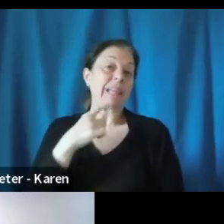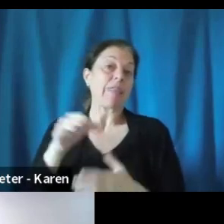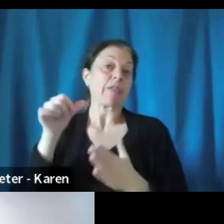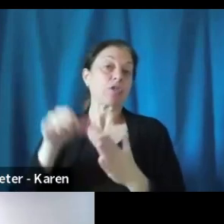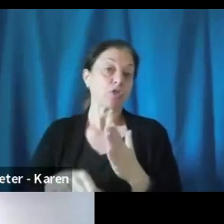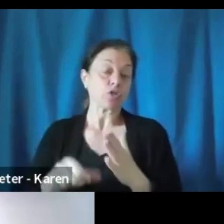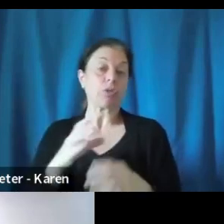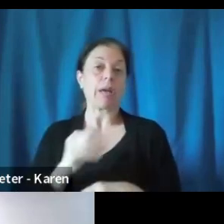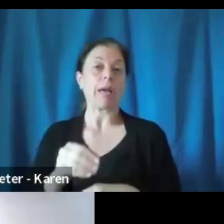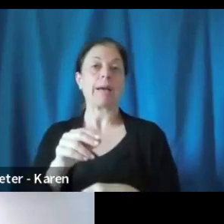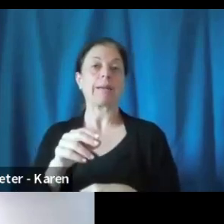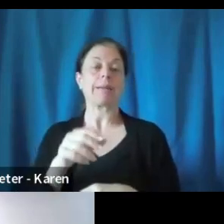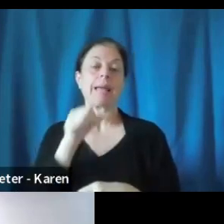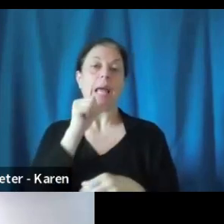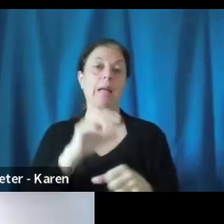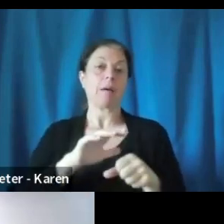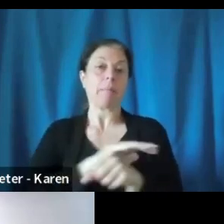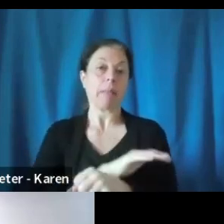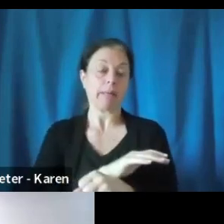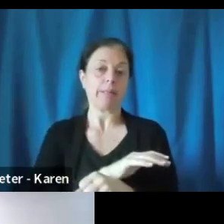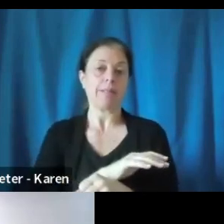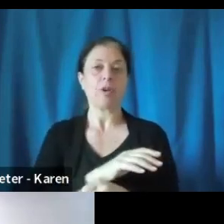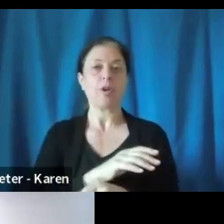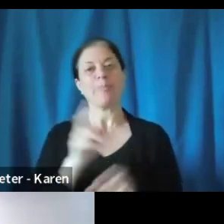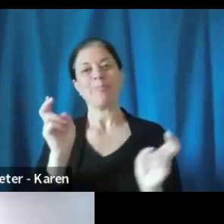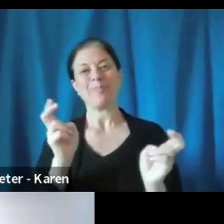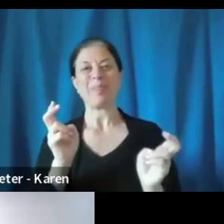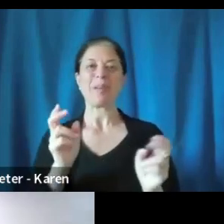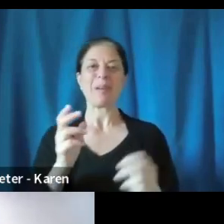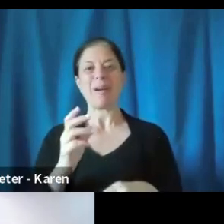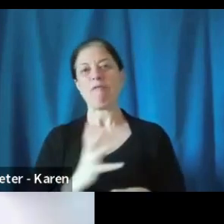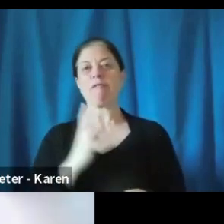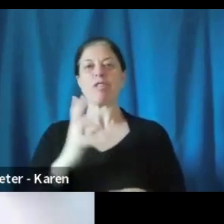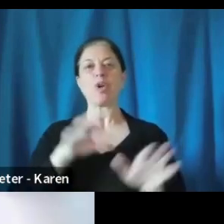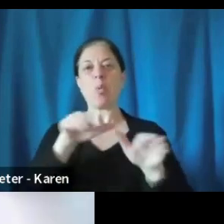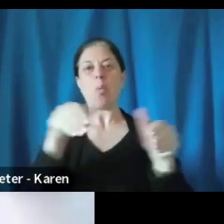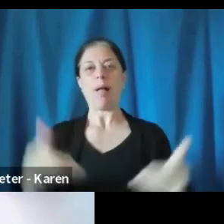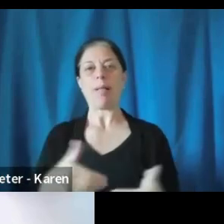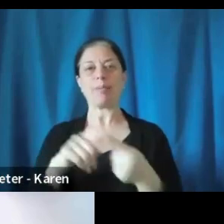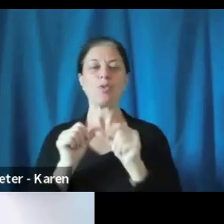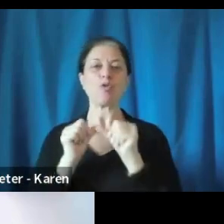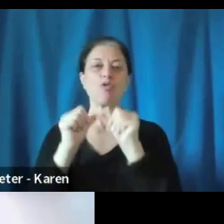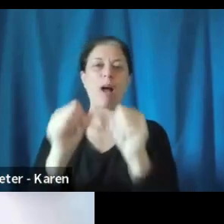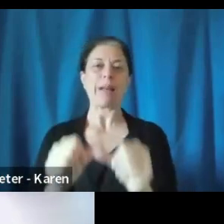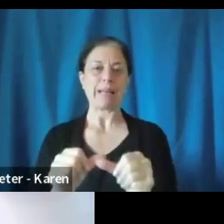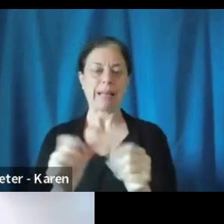to complete in addition to regular coursework. That surgery and that the subsequent incomplete were my